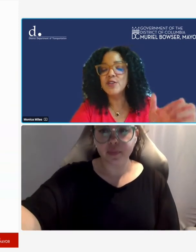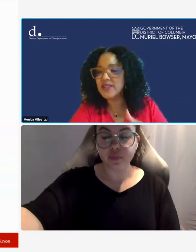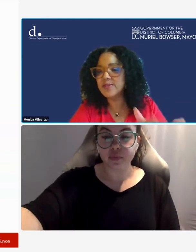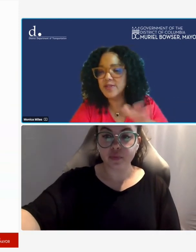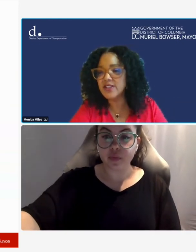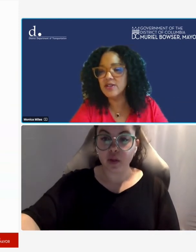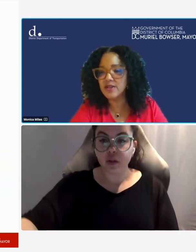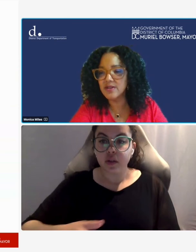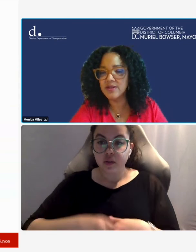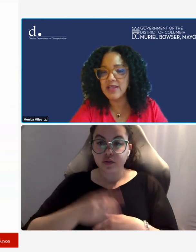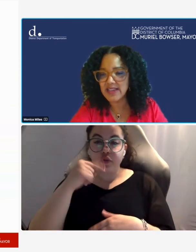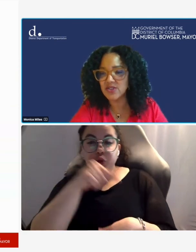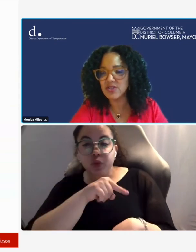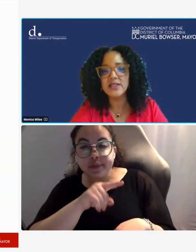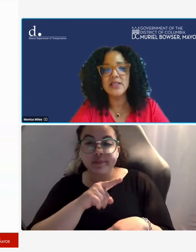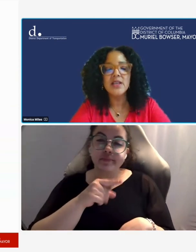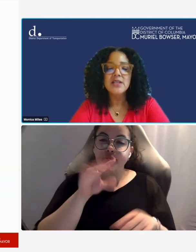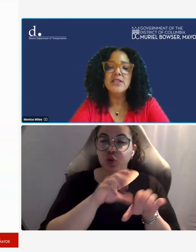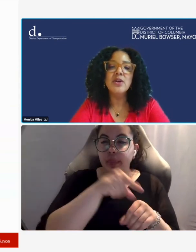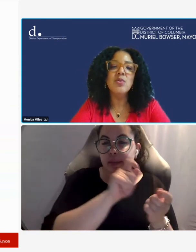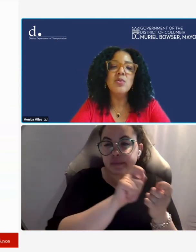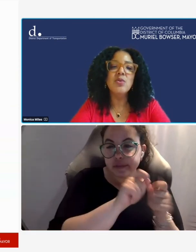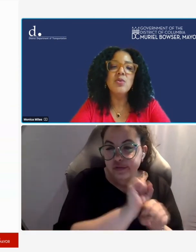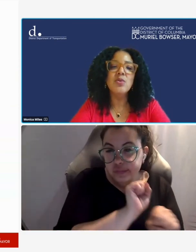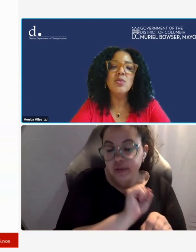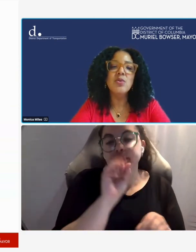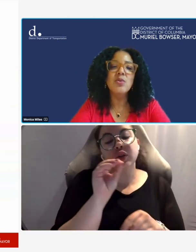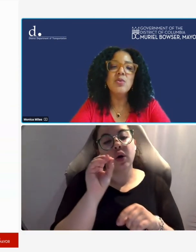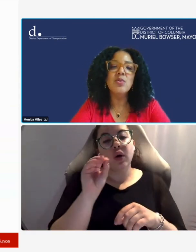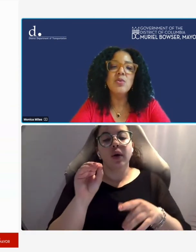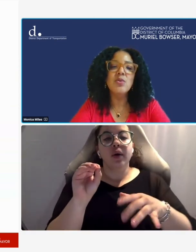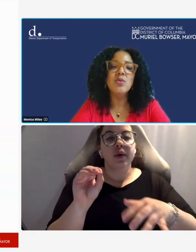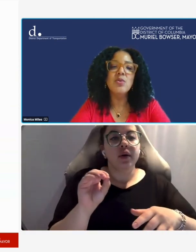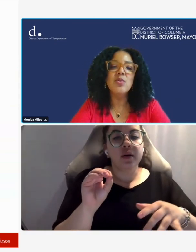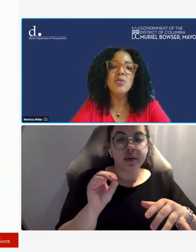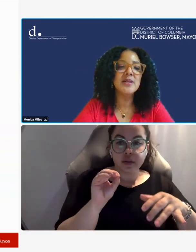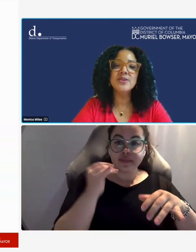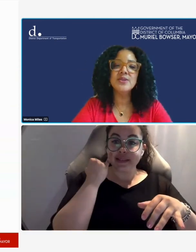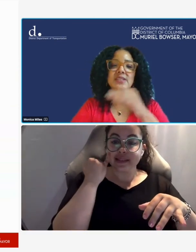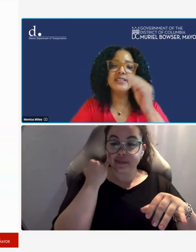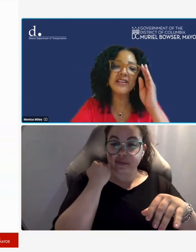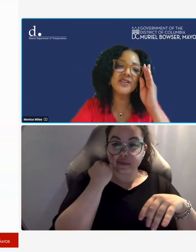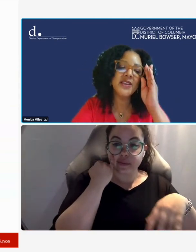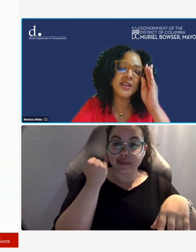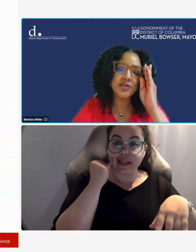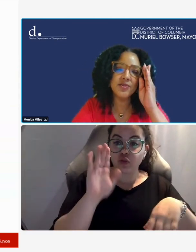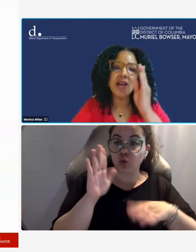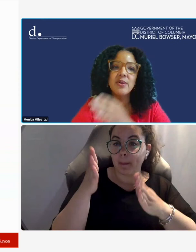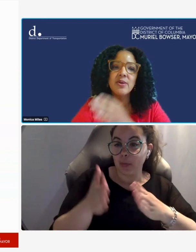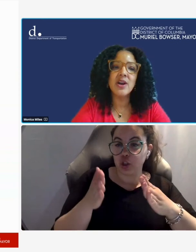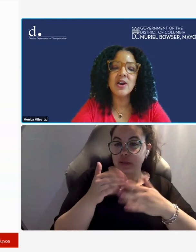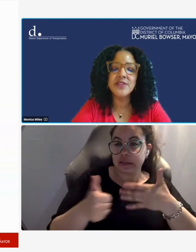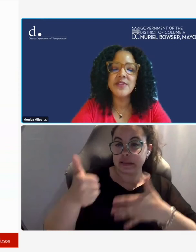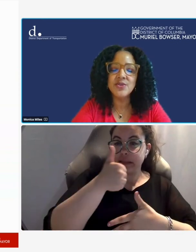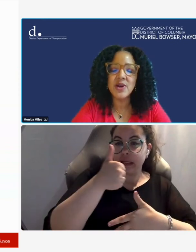this particular exercise so um if you're if your person the executive that you are that you are